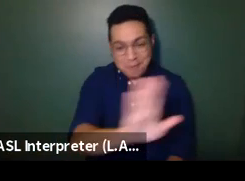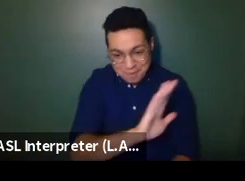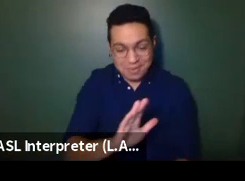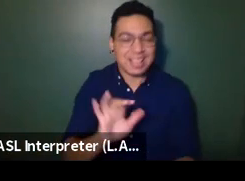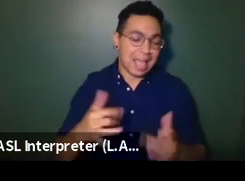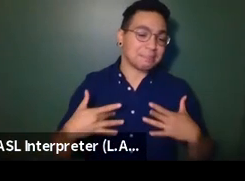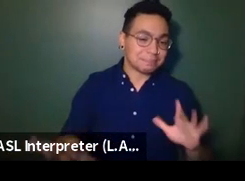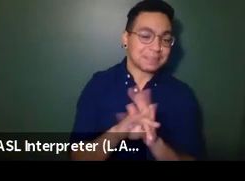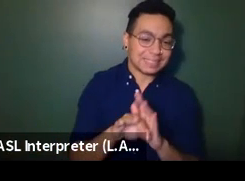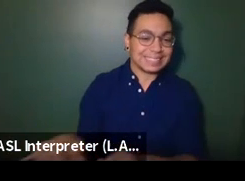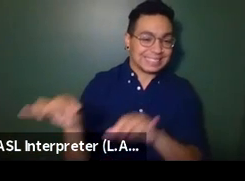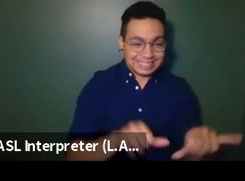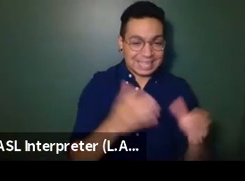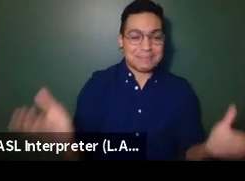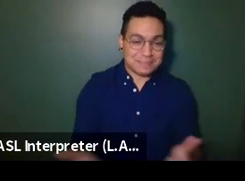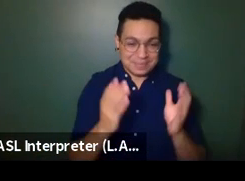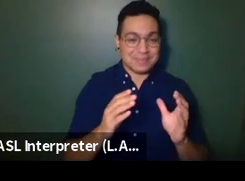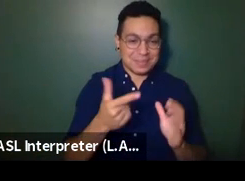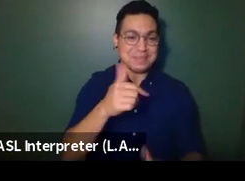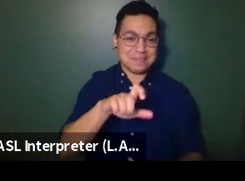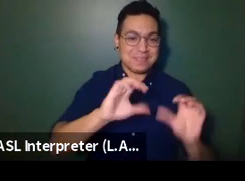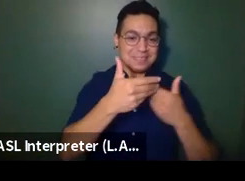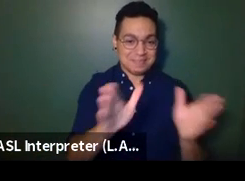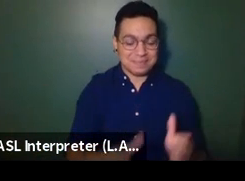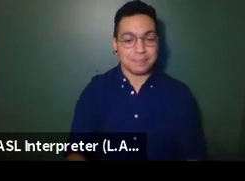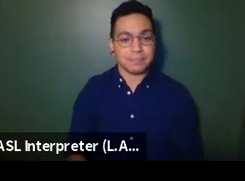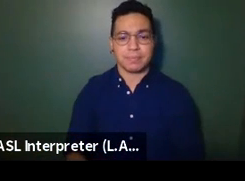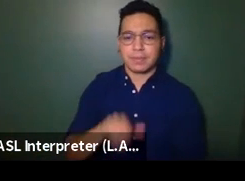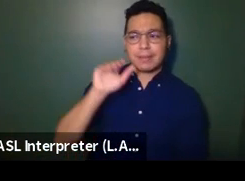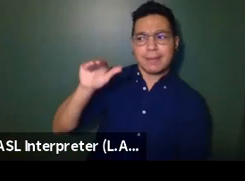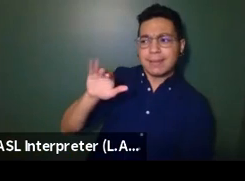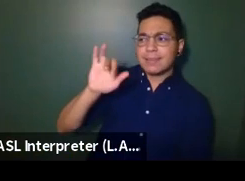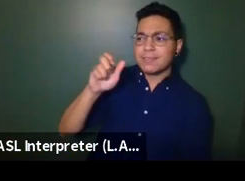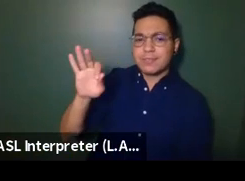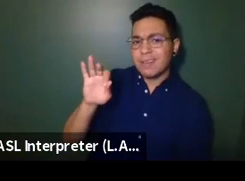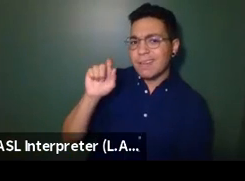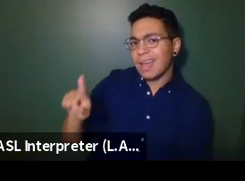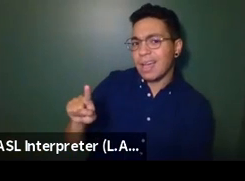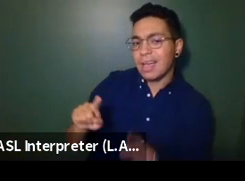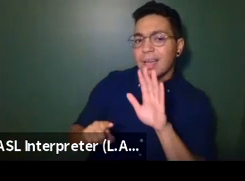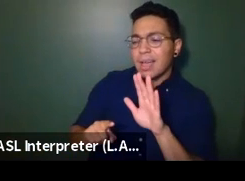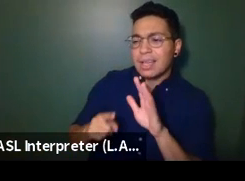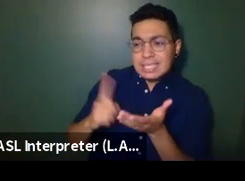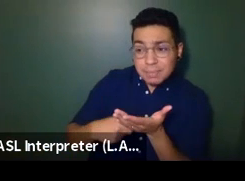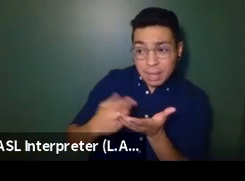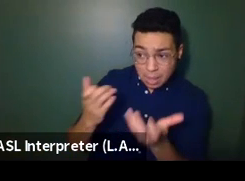Jeff Crawford: Now Katherine, this brings up that question though. There might be circumstances that I want students to all be able to edit.